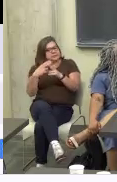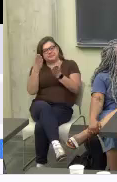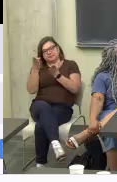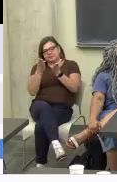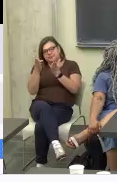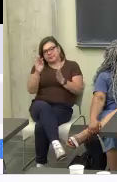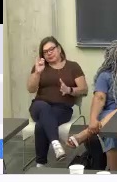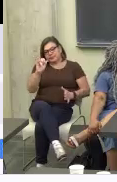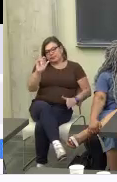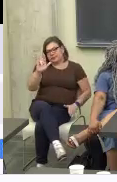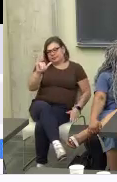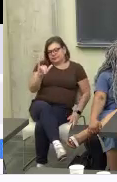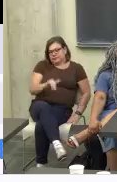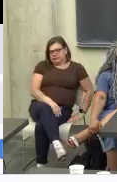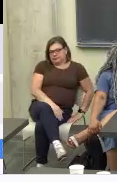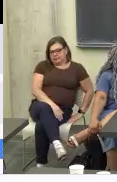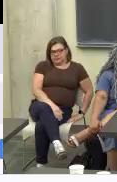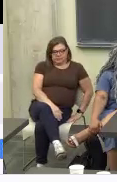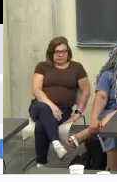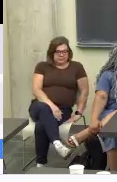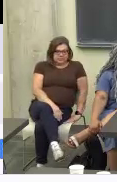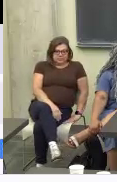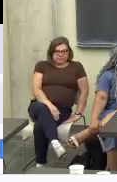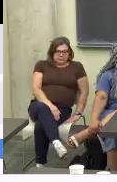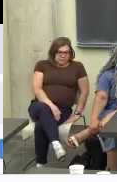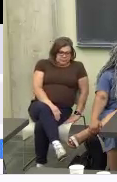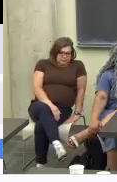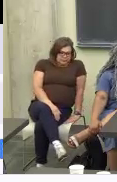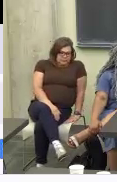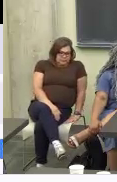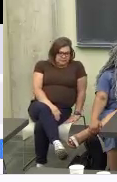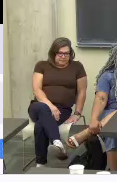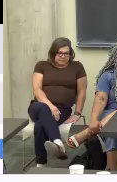And so she writes a couple of different, I have this 13 page essay.